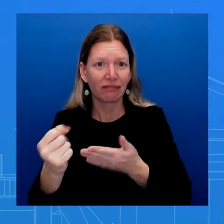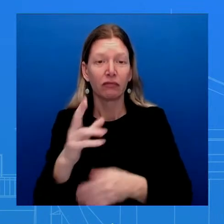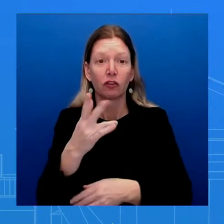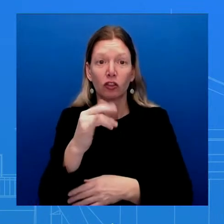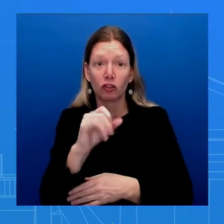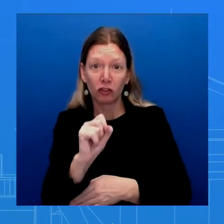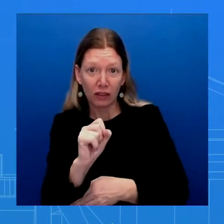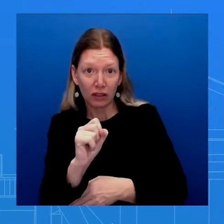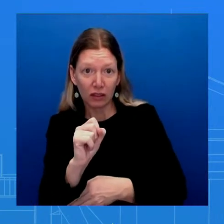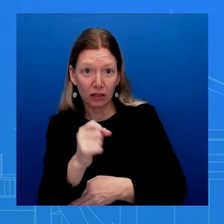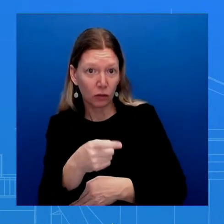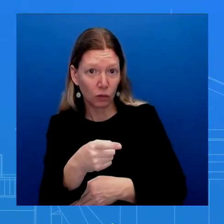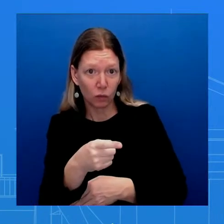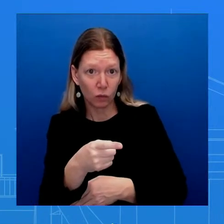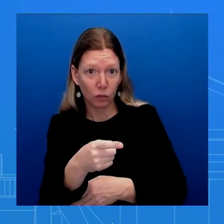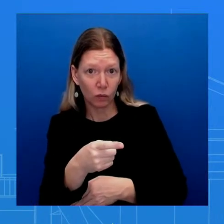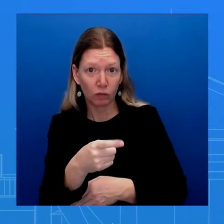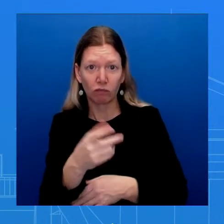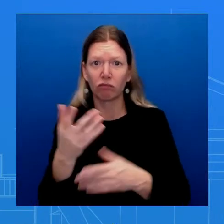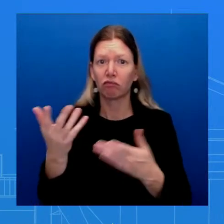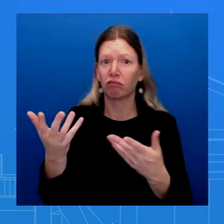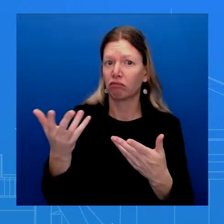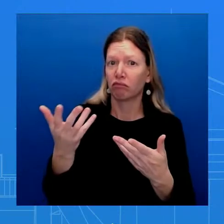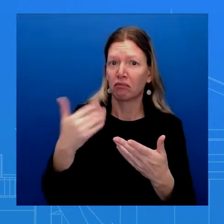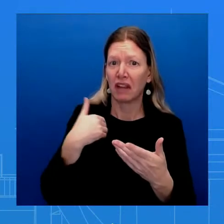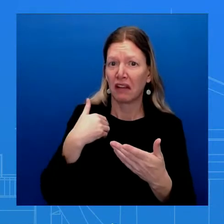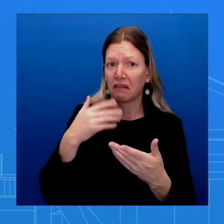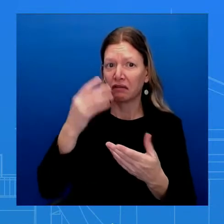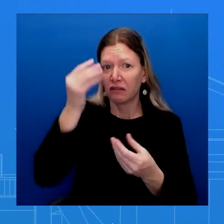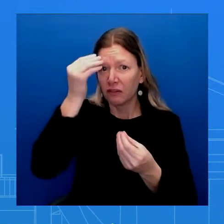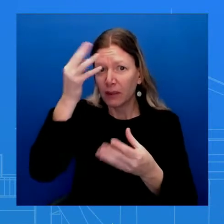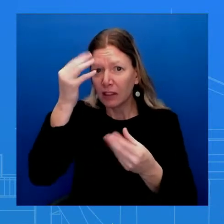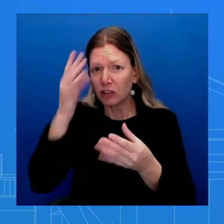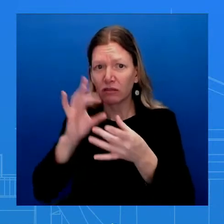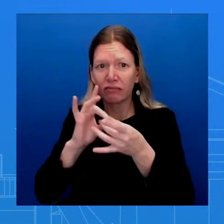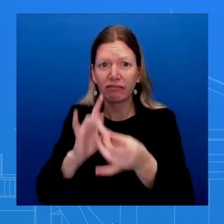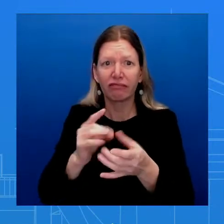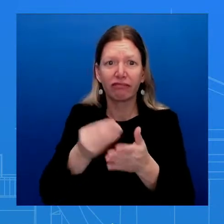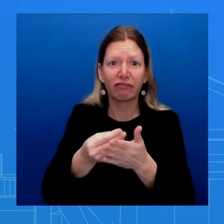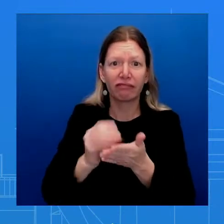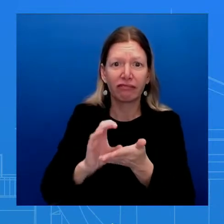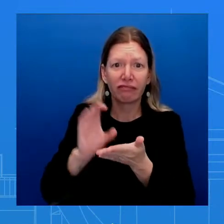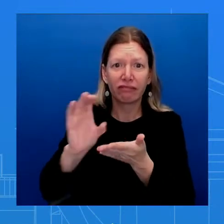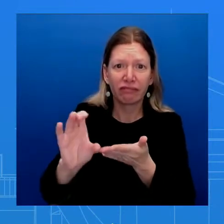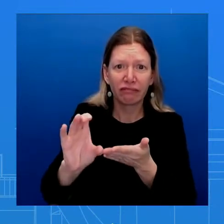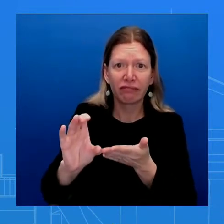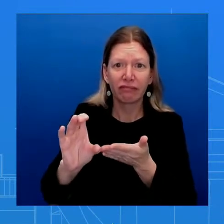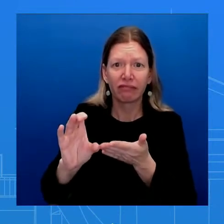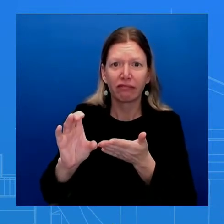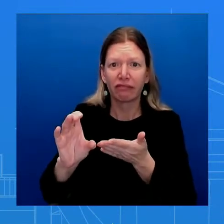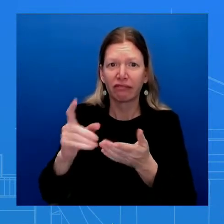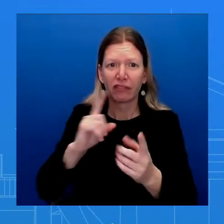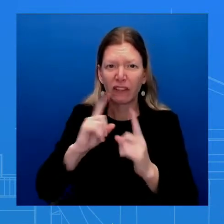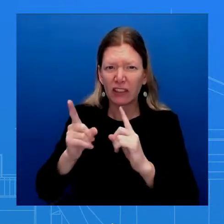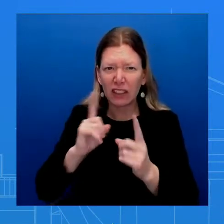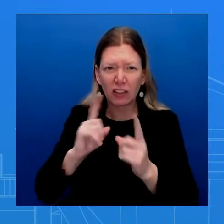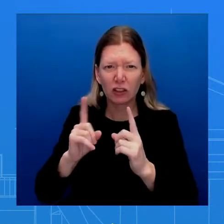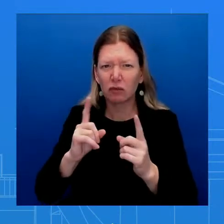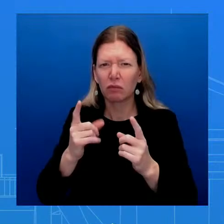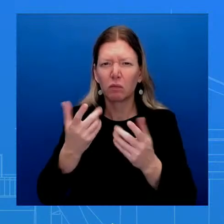the supplemental funding conversations right now. How are the negotiations going? You know, when do you -- when you'll see resolution on this. Ms. Jean-Pierre: So, I --